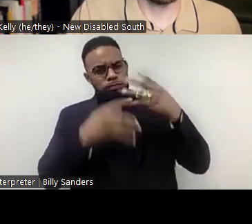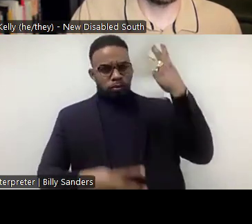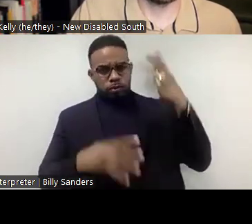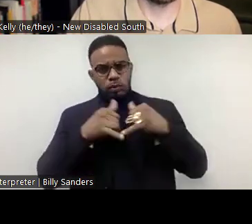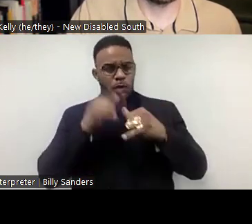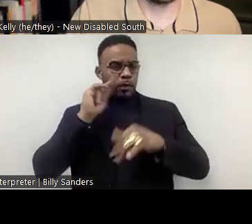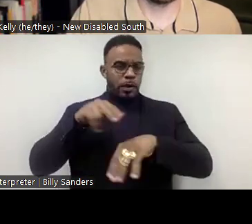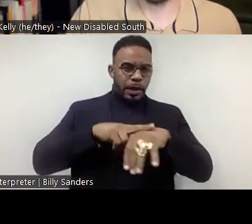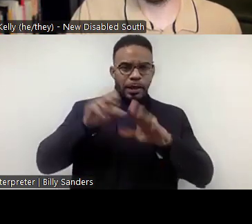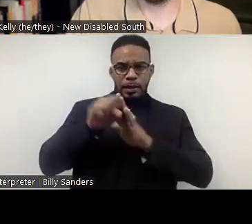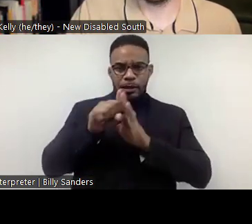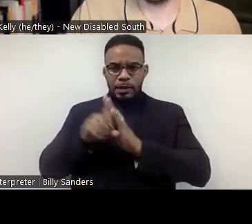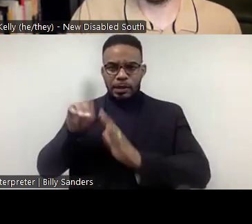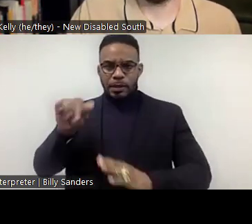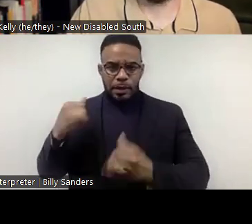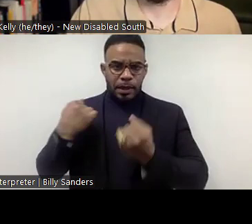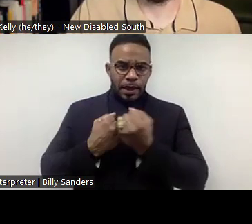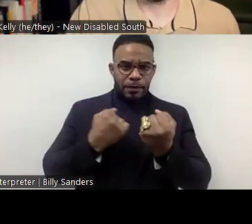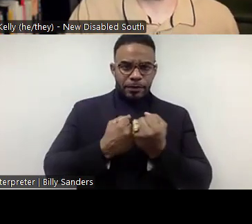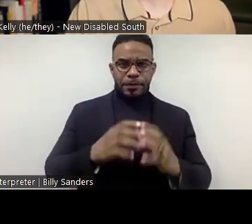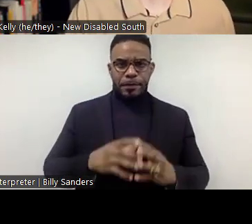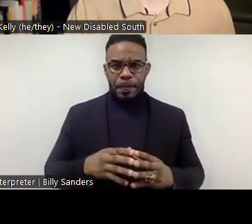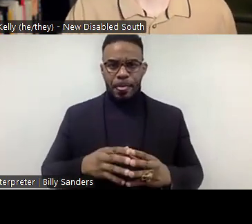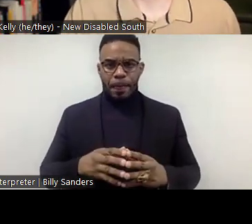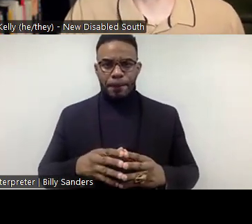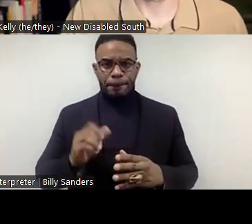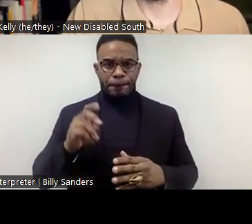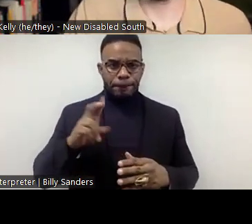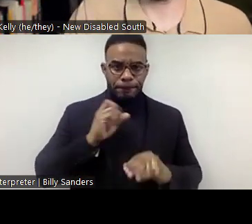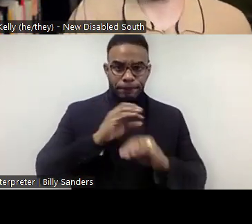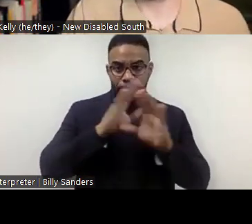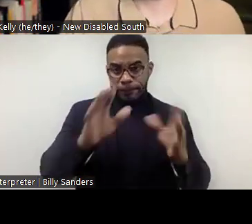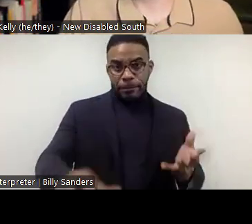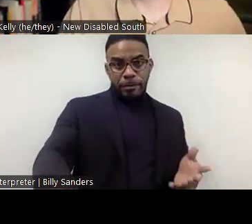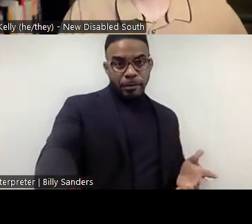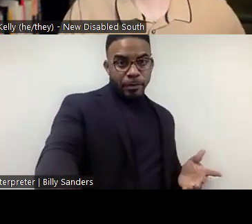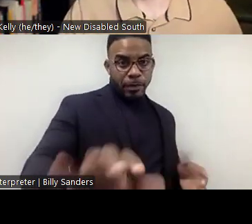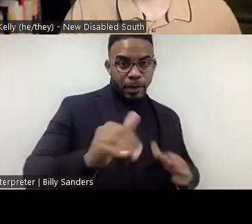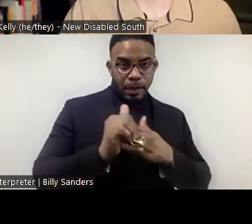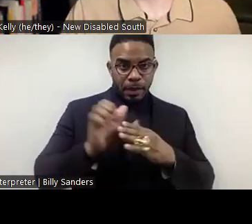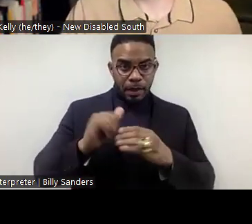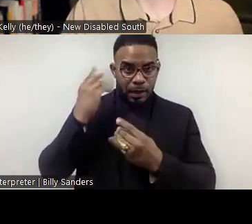prison. Amber is a recipient of numerous awards for her national and state disability advocacy.